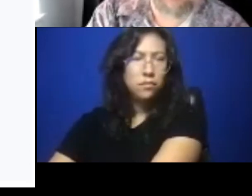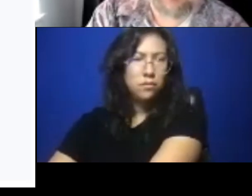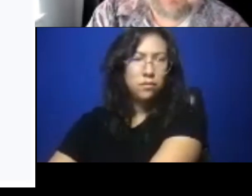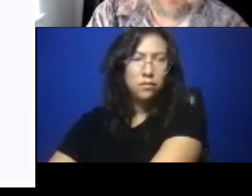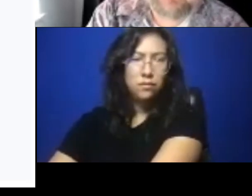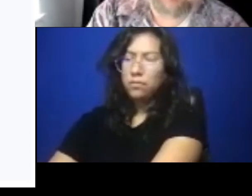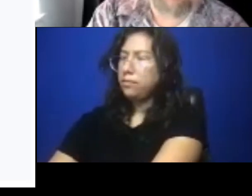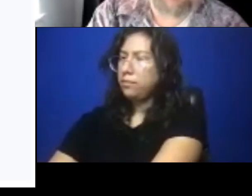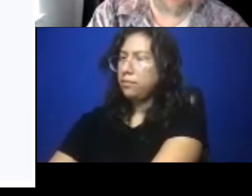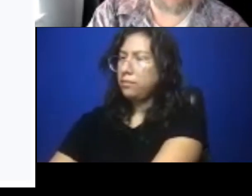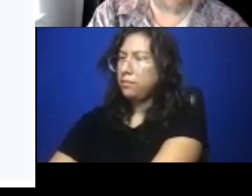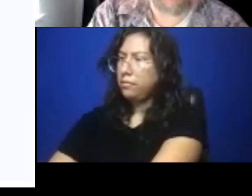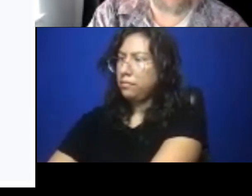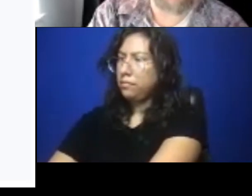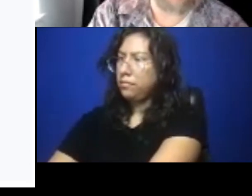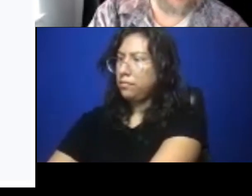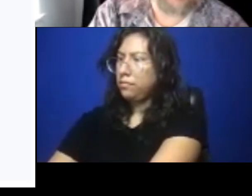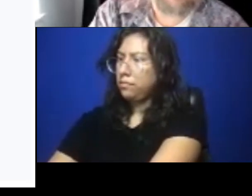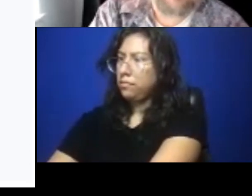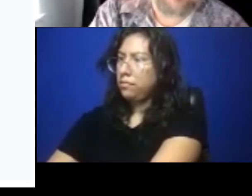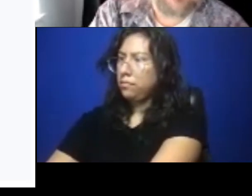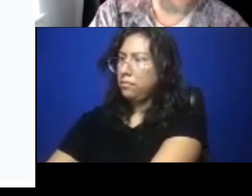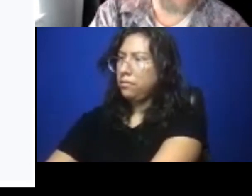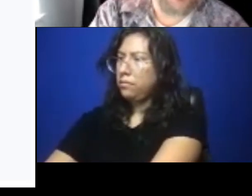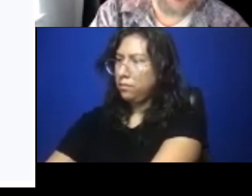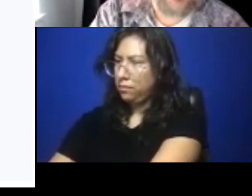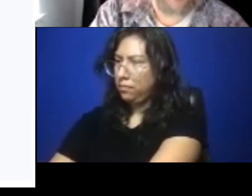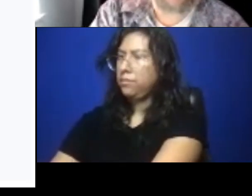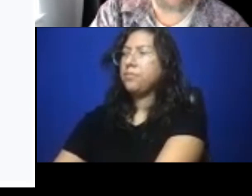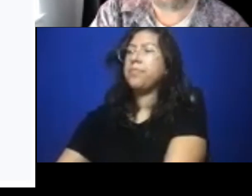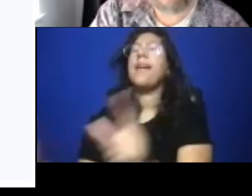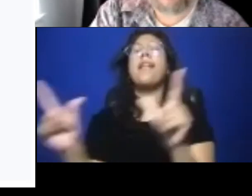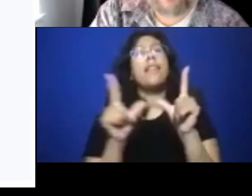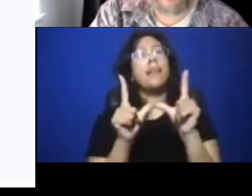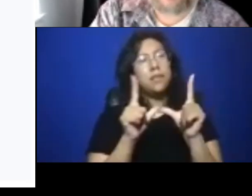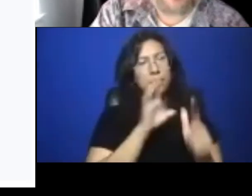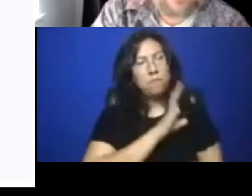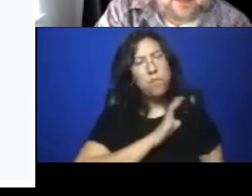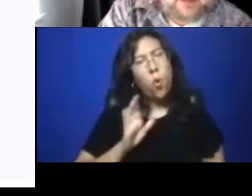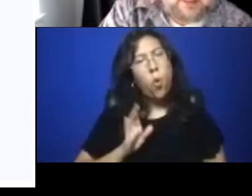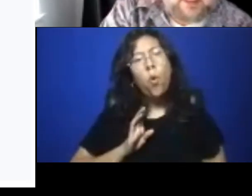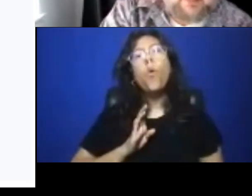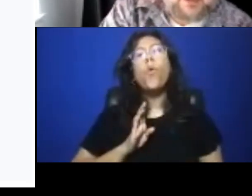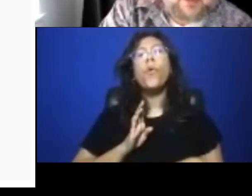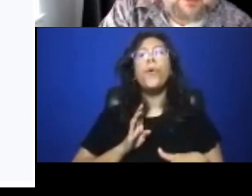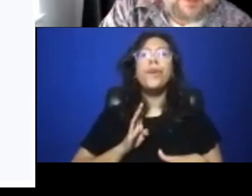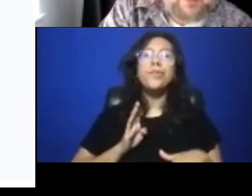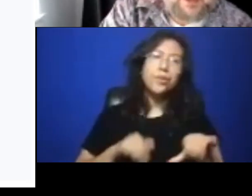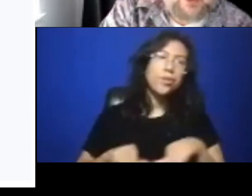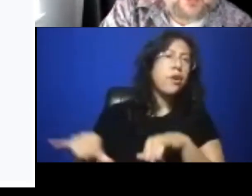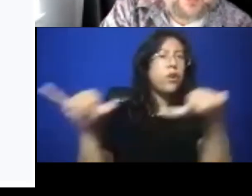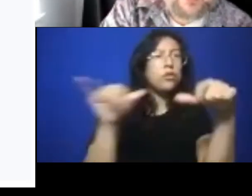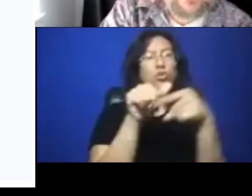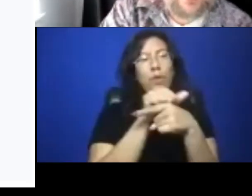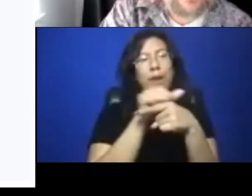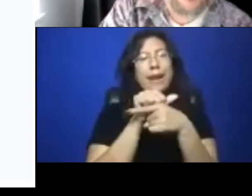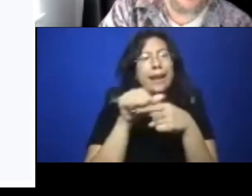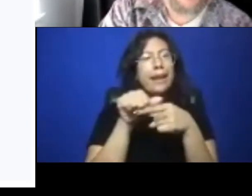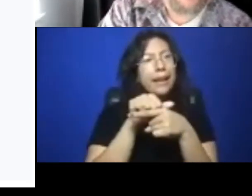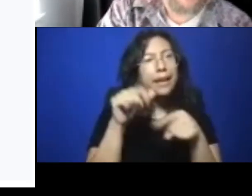So licensing boards, universal training, stress, there's probably something that goes with the stress.